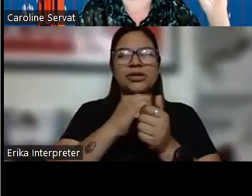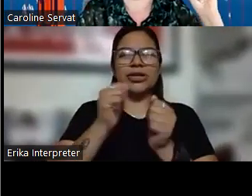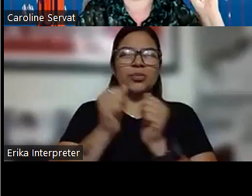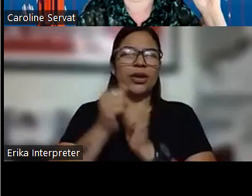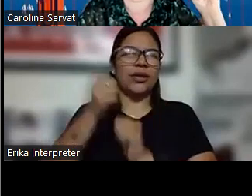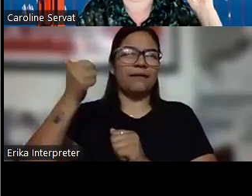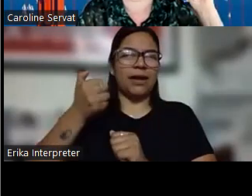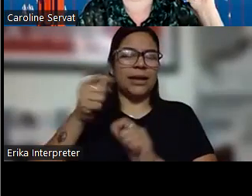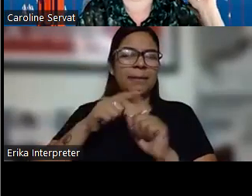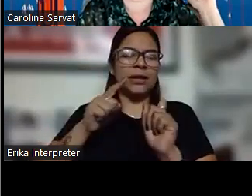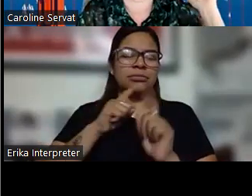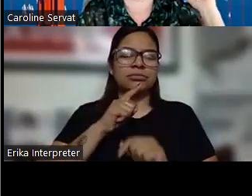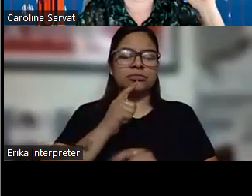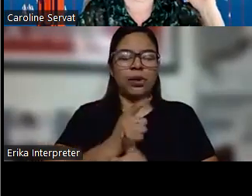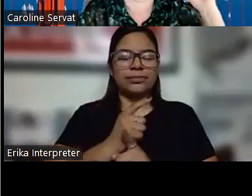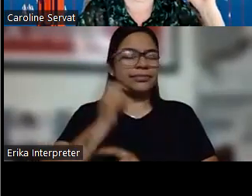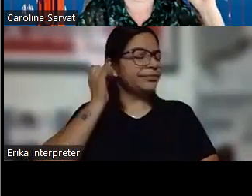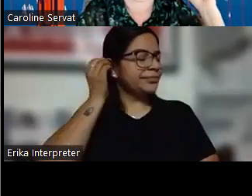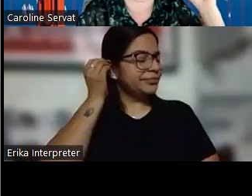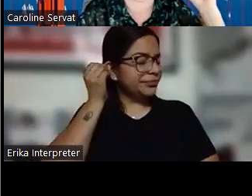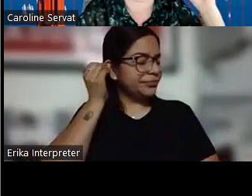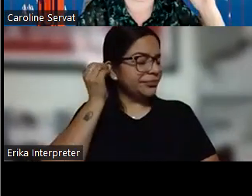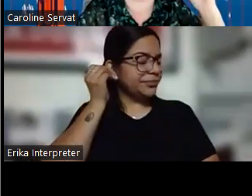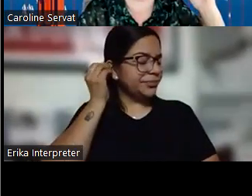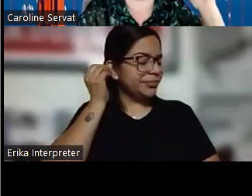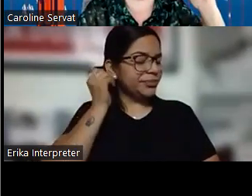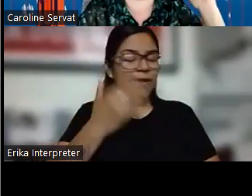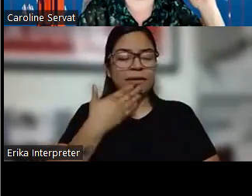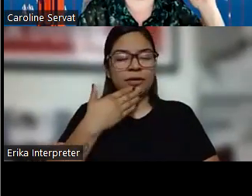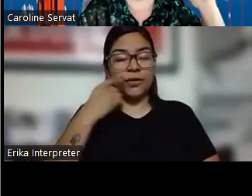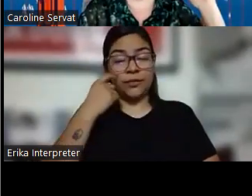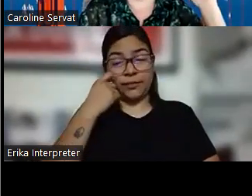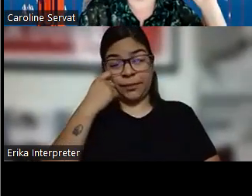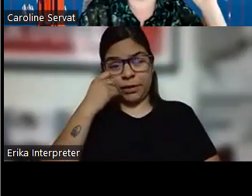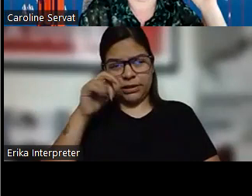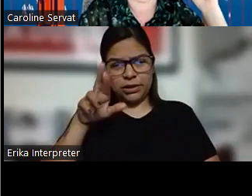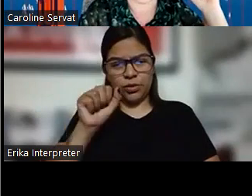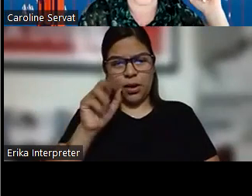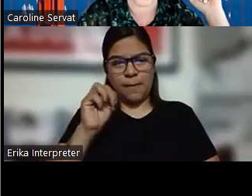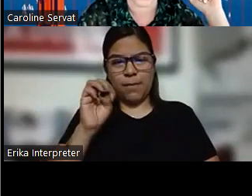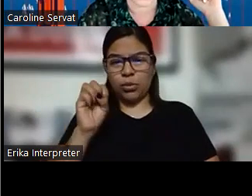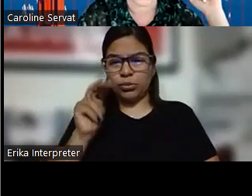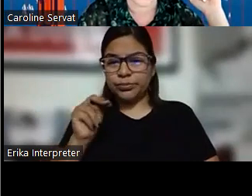that over to these sections awesome thank you and then Ramone you had your hand up thank you so on